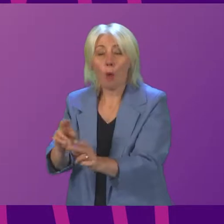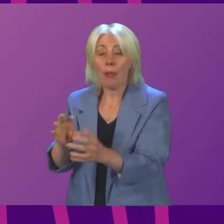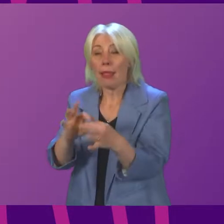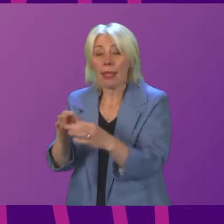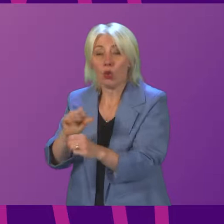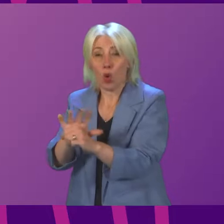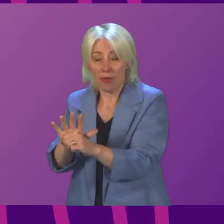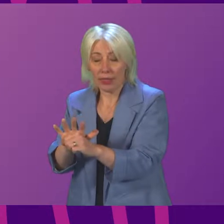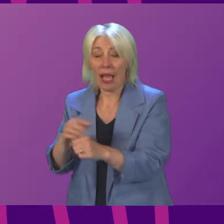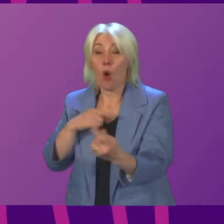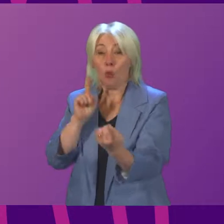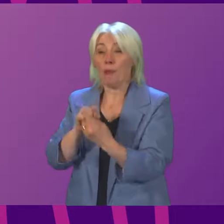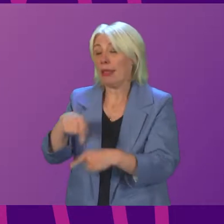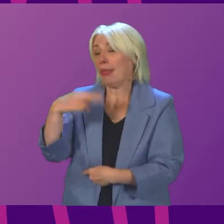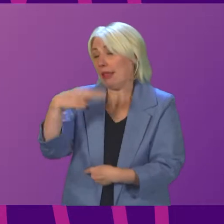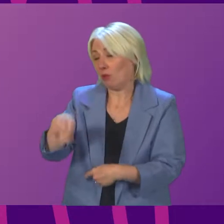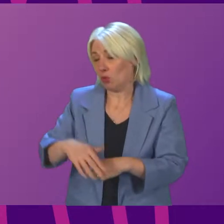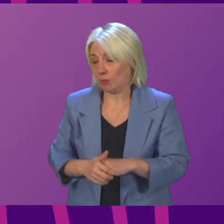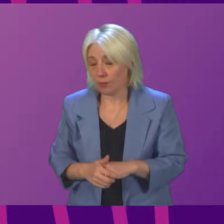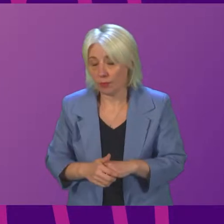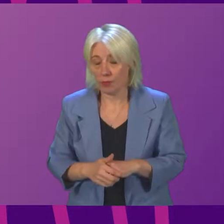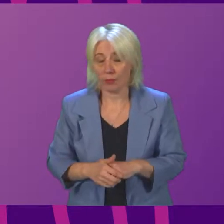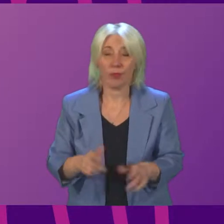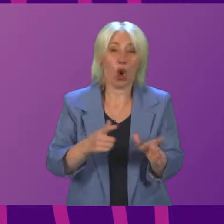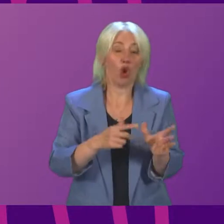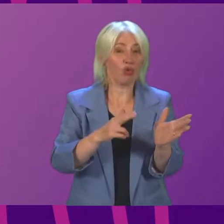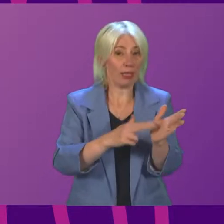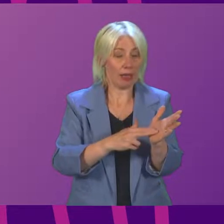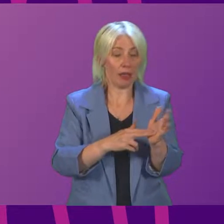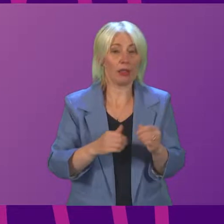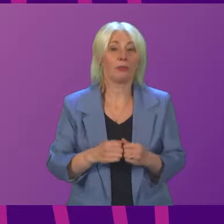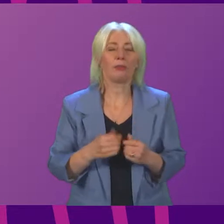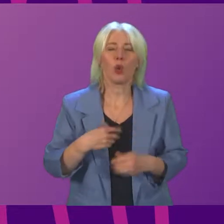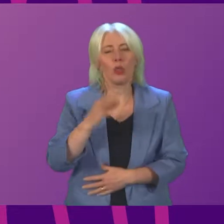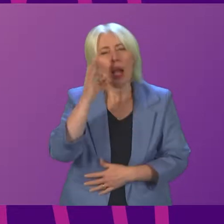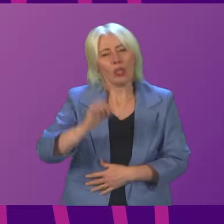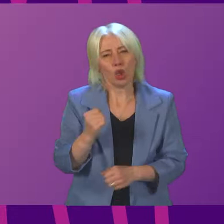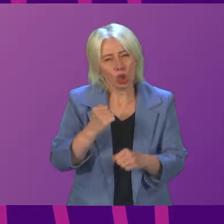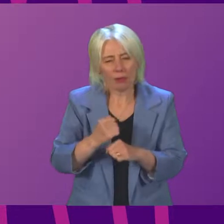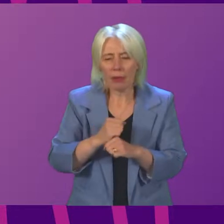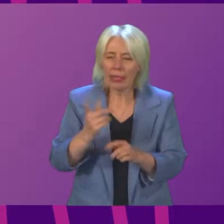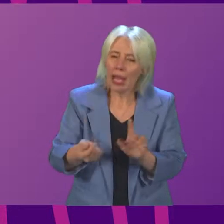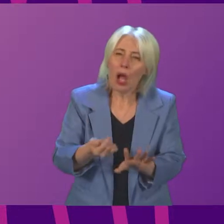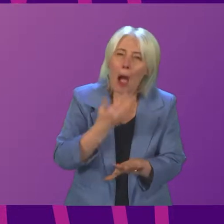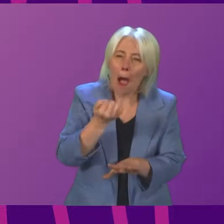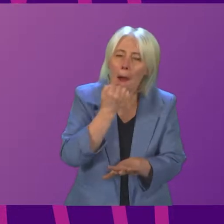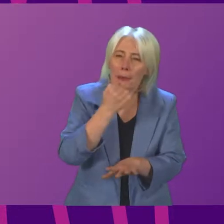Will the cabinet secretary provide an update on whether Novavax trial